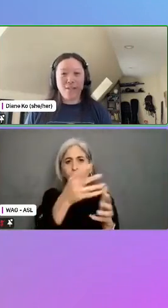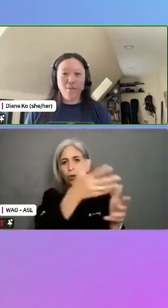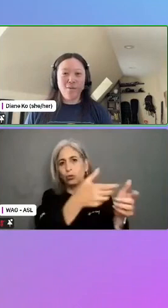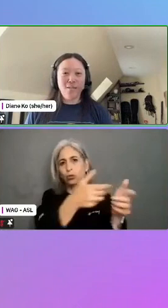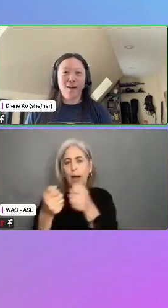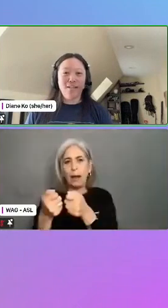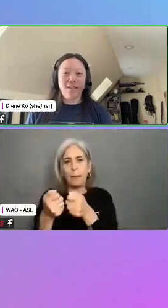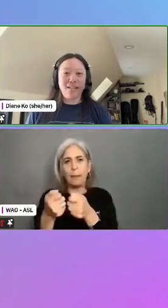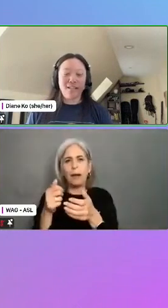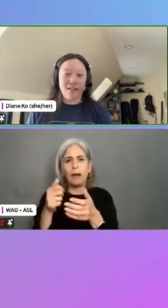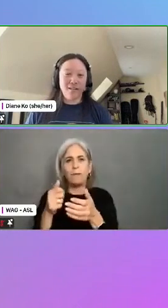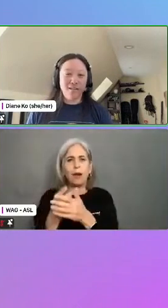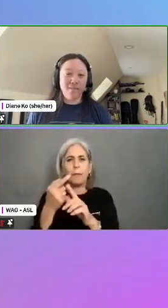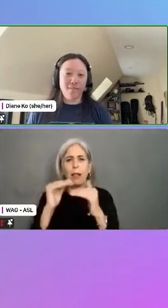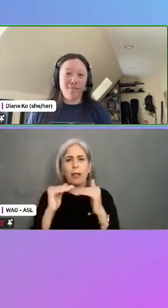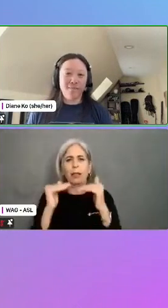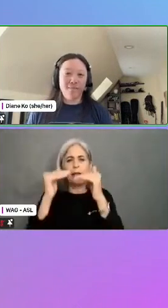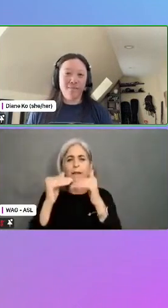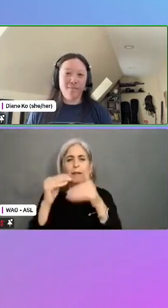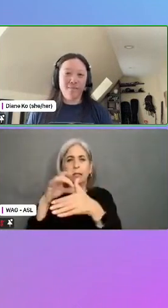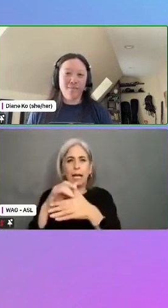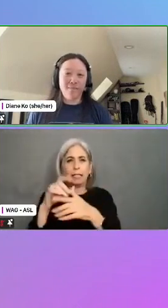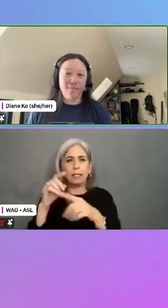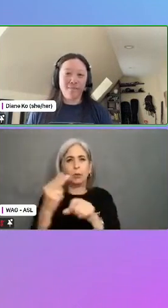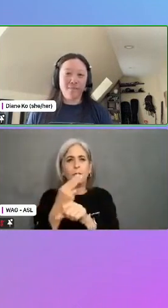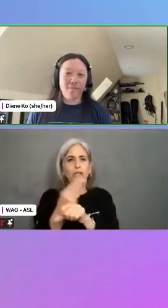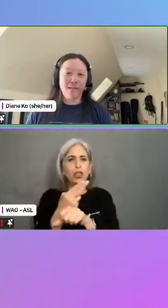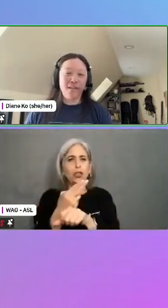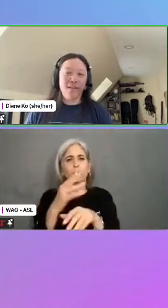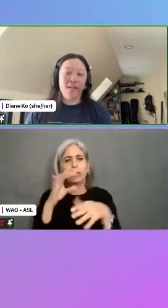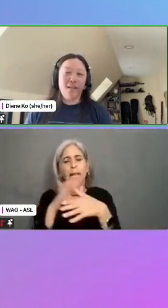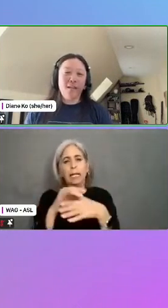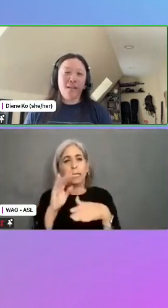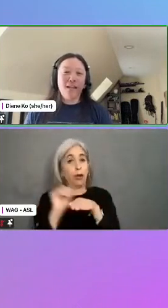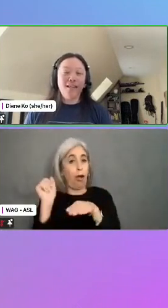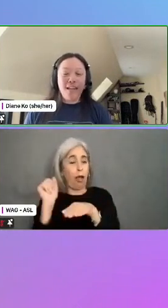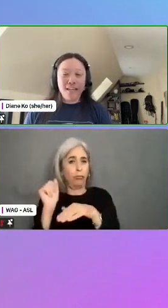some type of heading level context that's defined